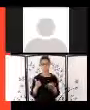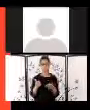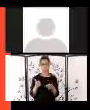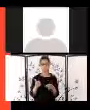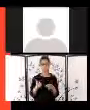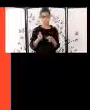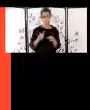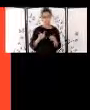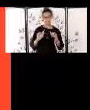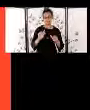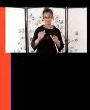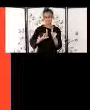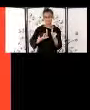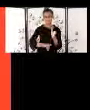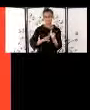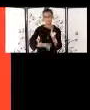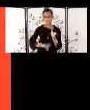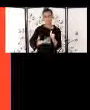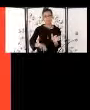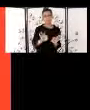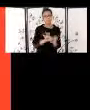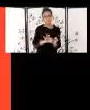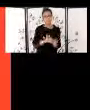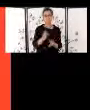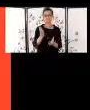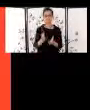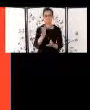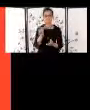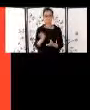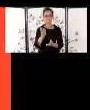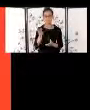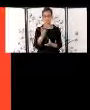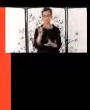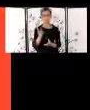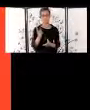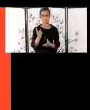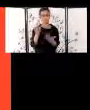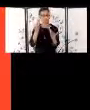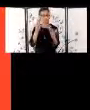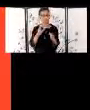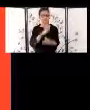not be familiar with your discipline or your work read through your application. The questions